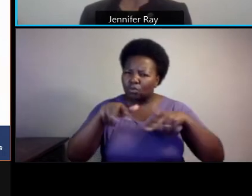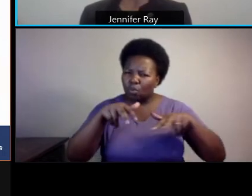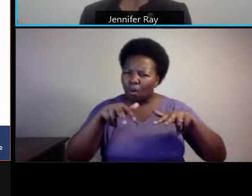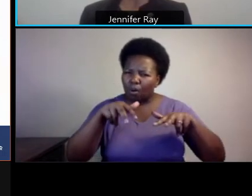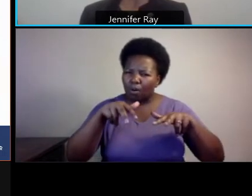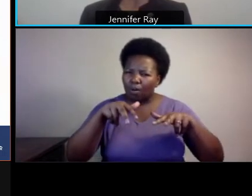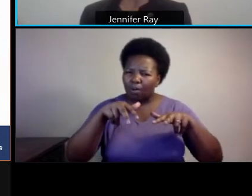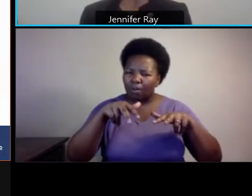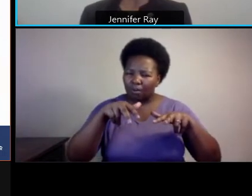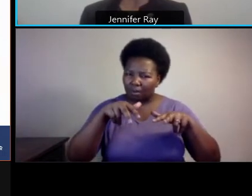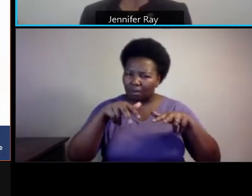given the volume of traffic